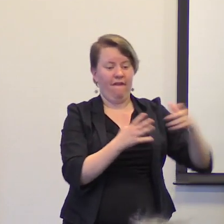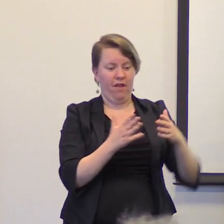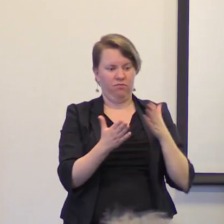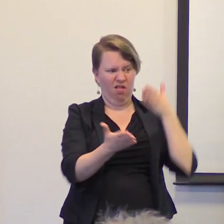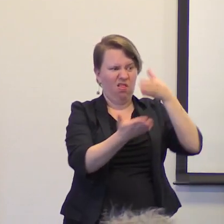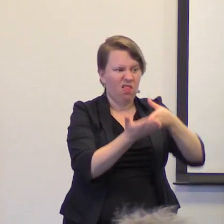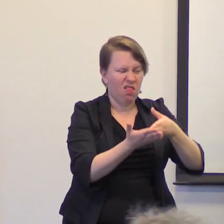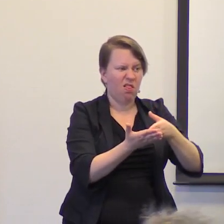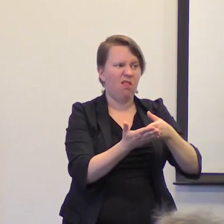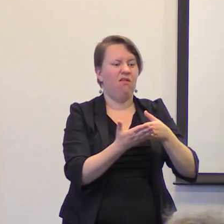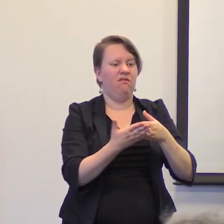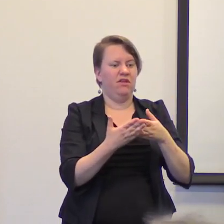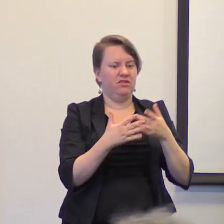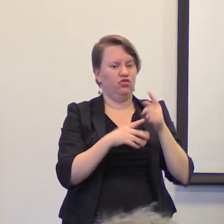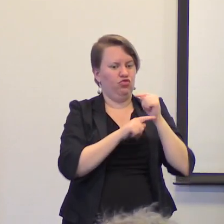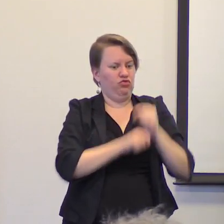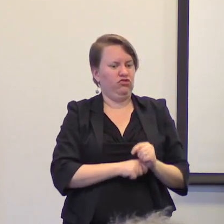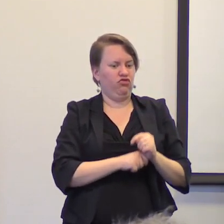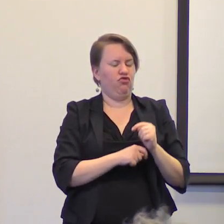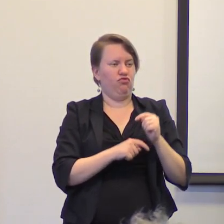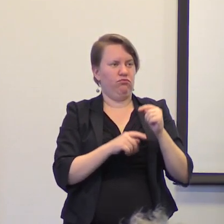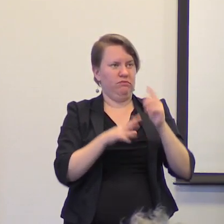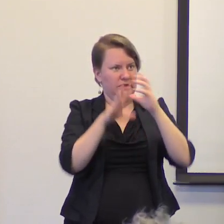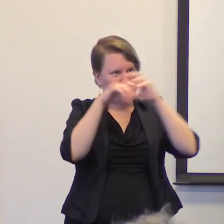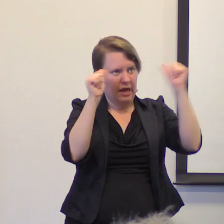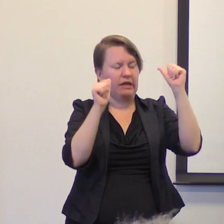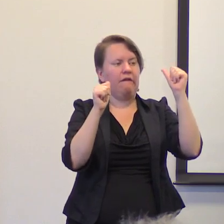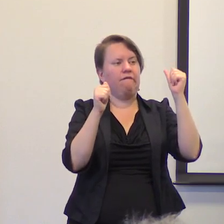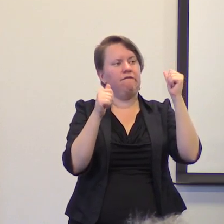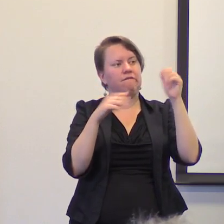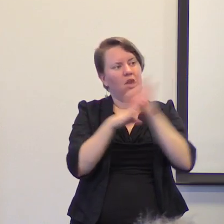discretions and traditional executive function ... That's something that presidents can do.